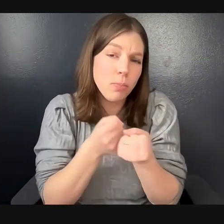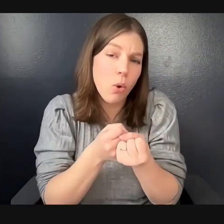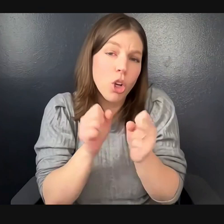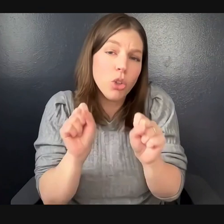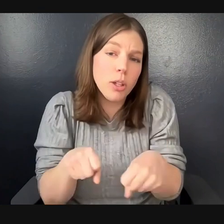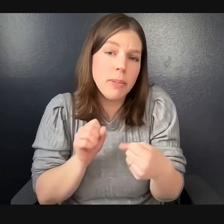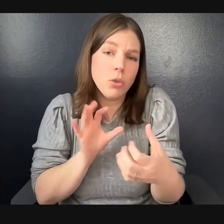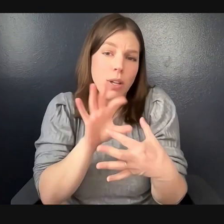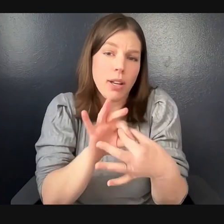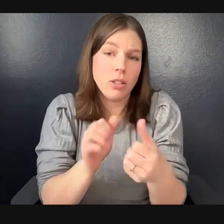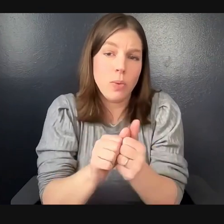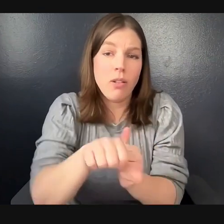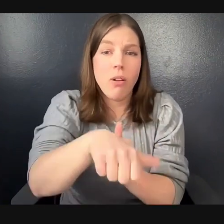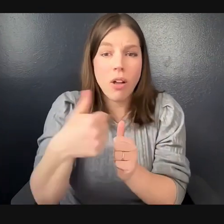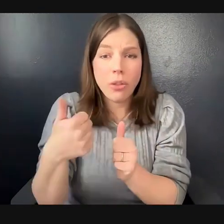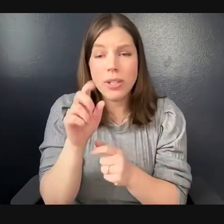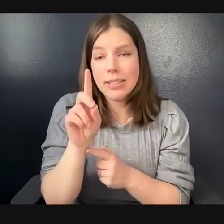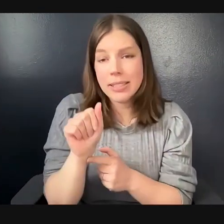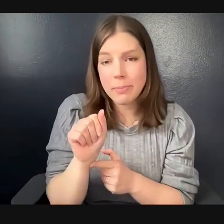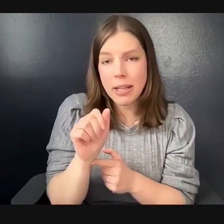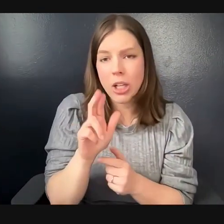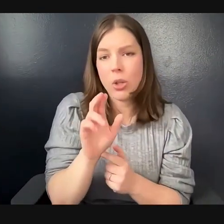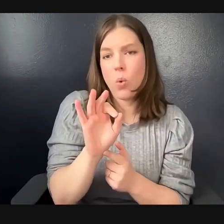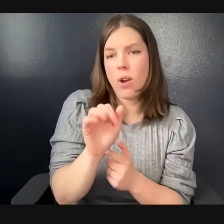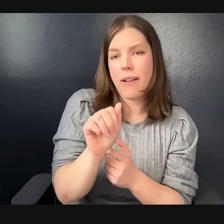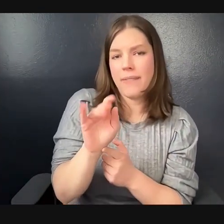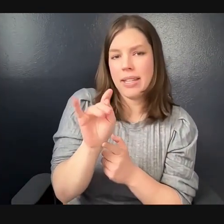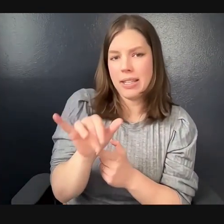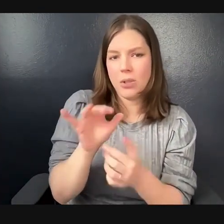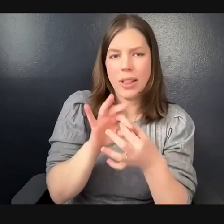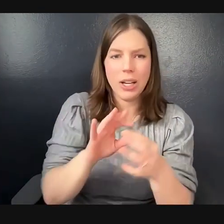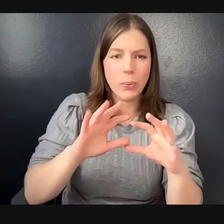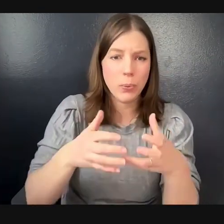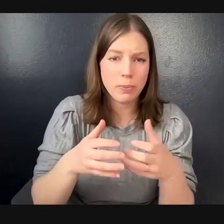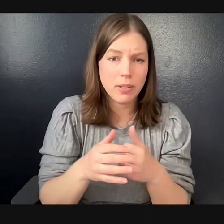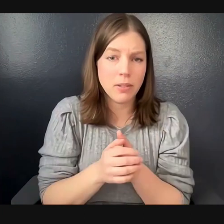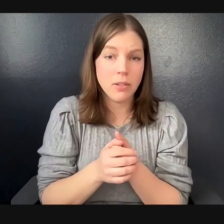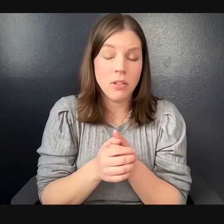There is also disability organizations, wellness groups, that you can reach out to.